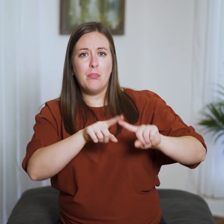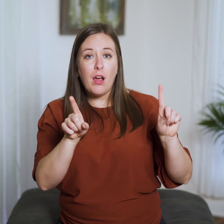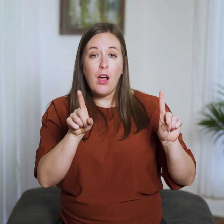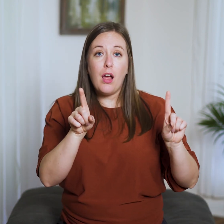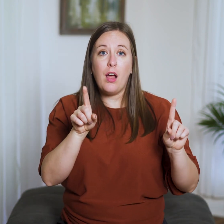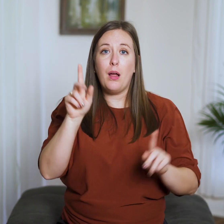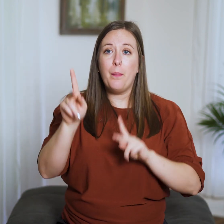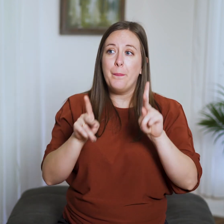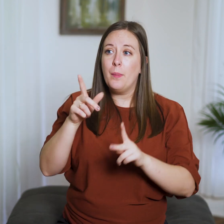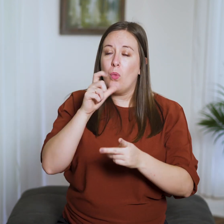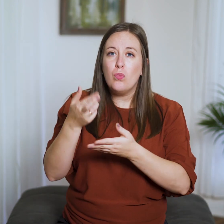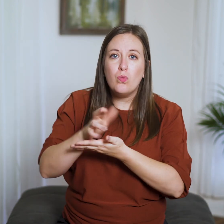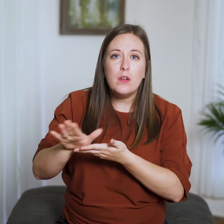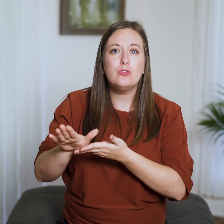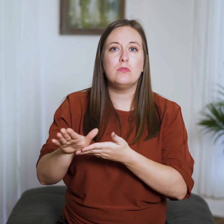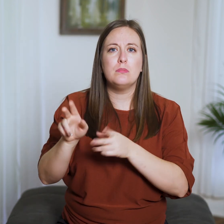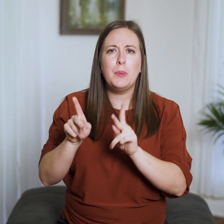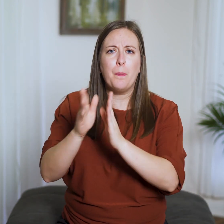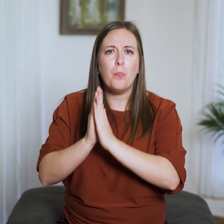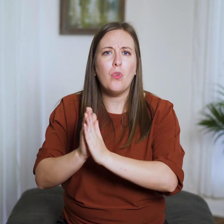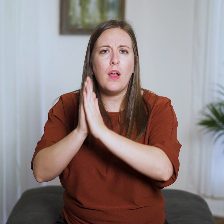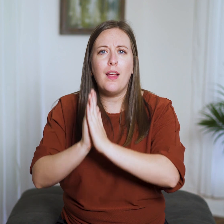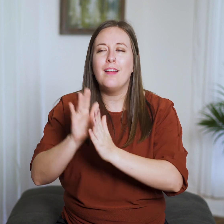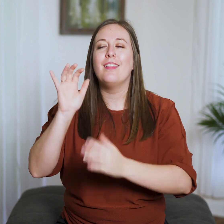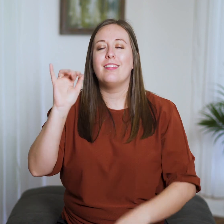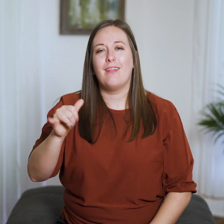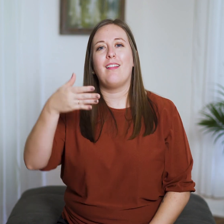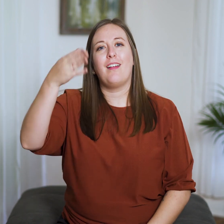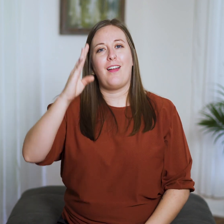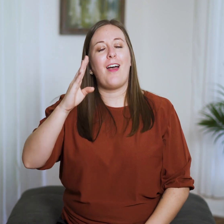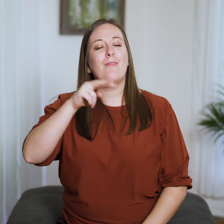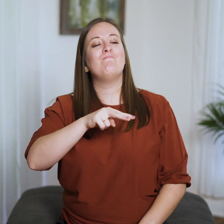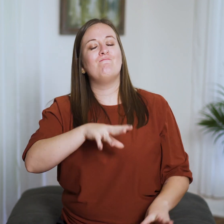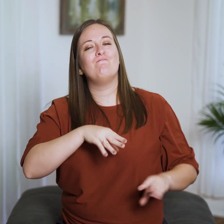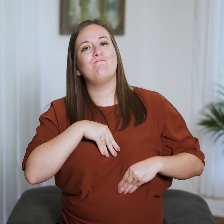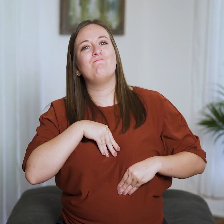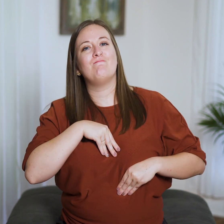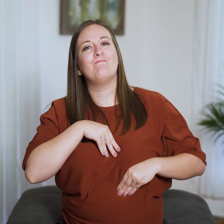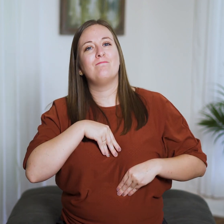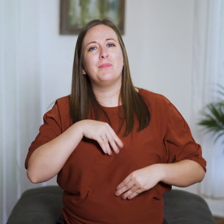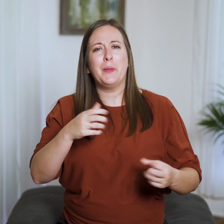but the prayer of the upright is acceptable to Him.”